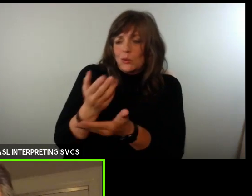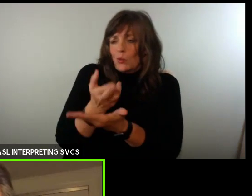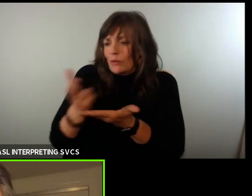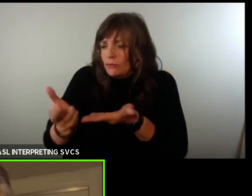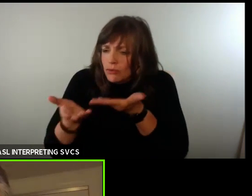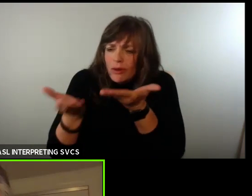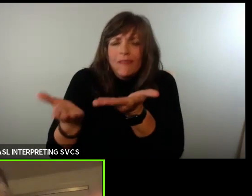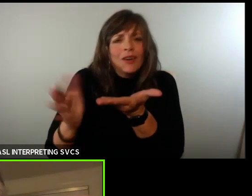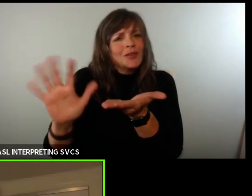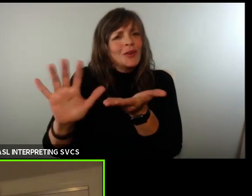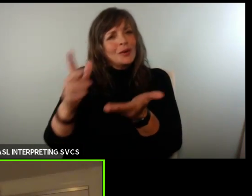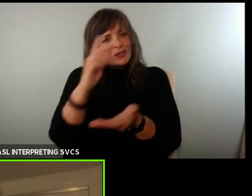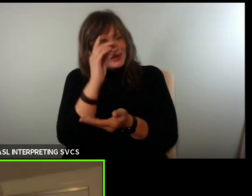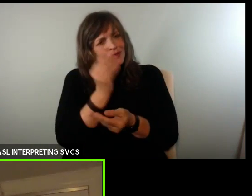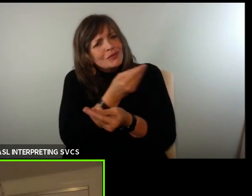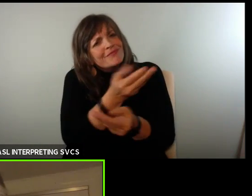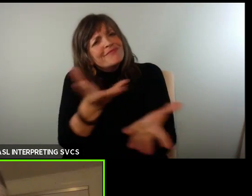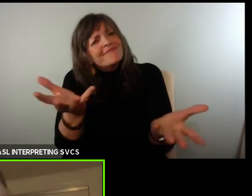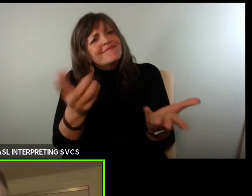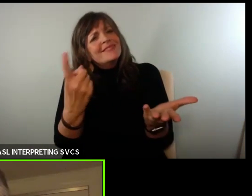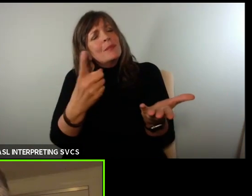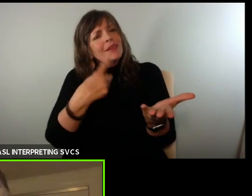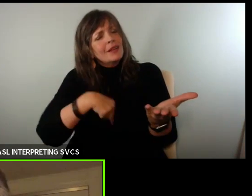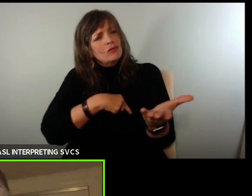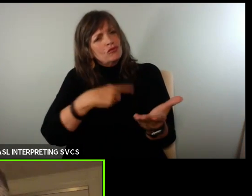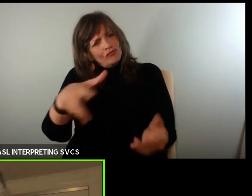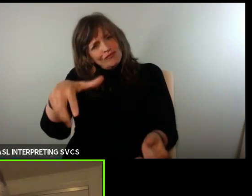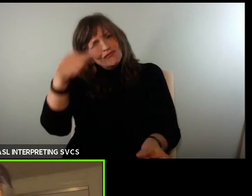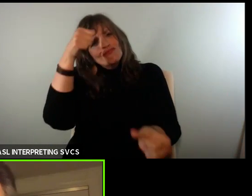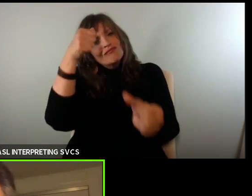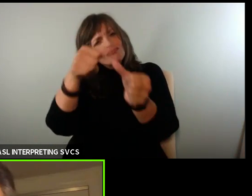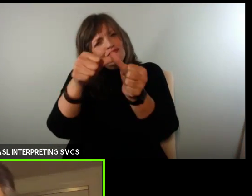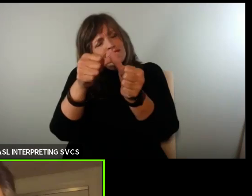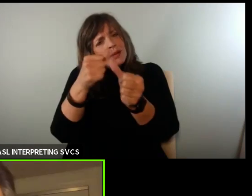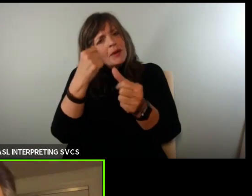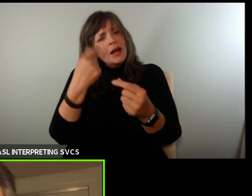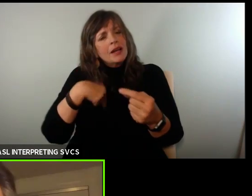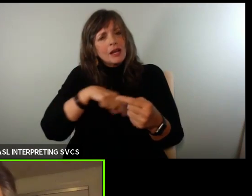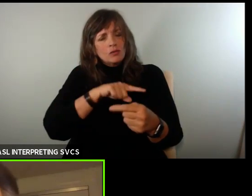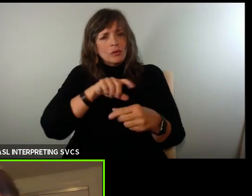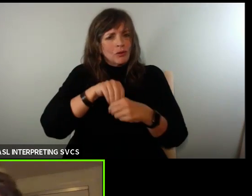to keep in mind as we proceed in these uncertain times. I work between two industries,